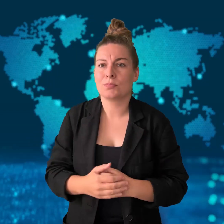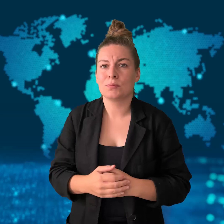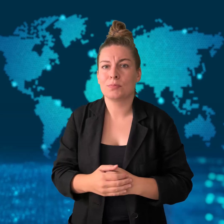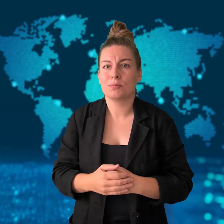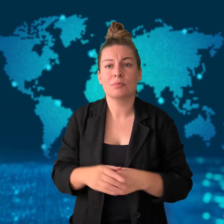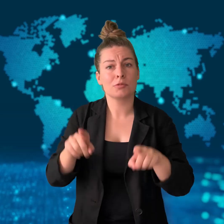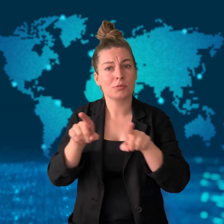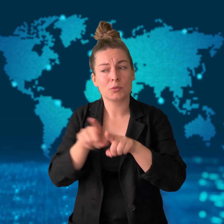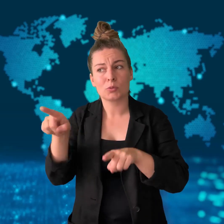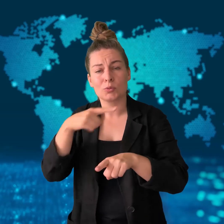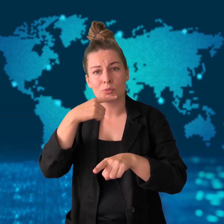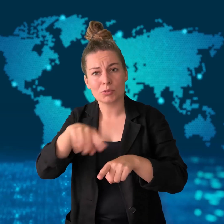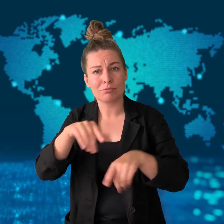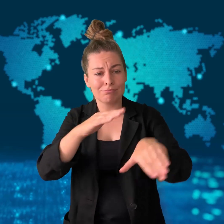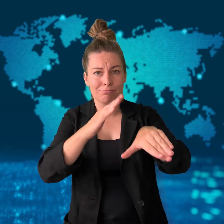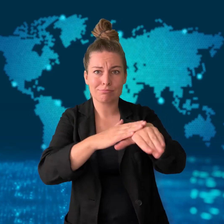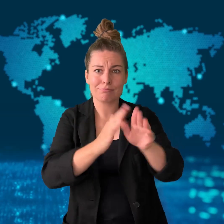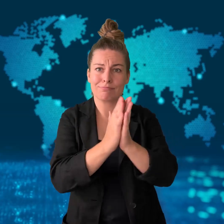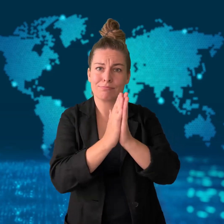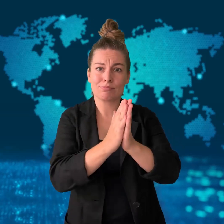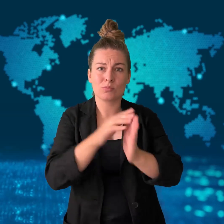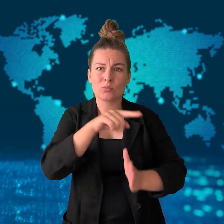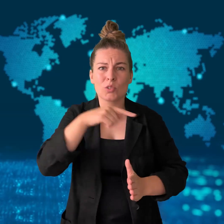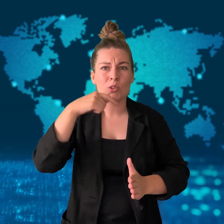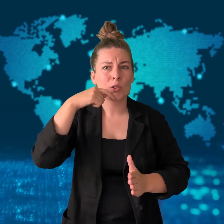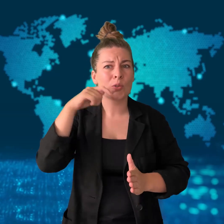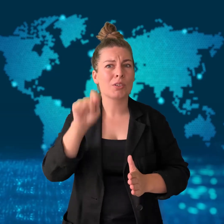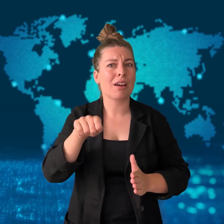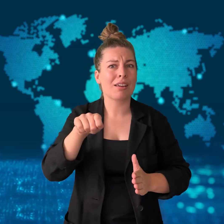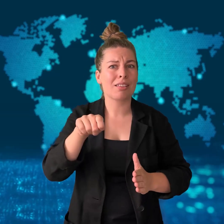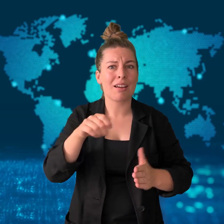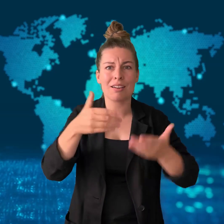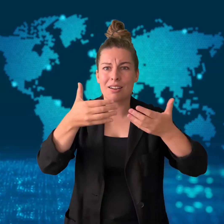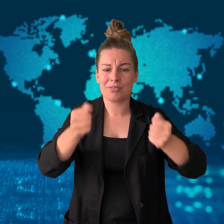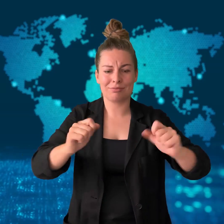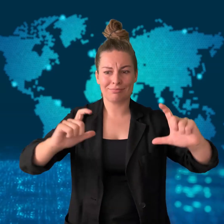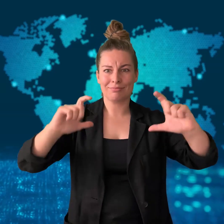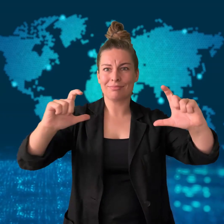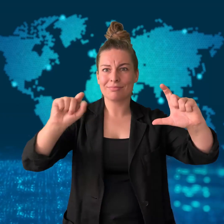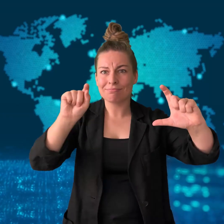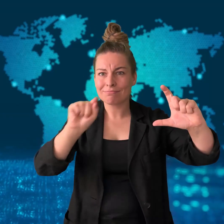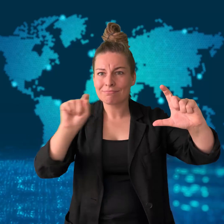Russia had called for some Ukrainian territories to